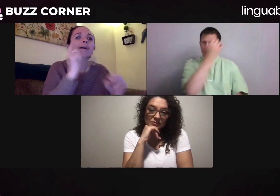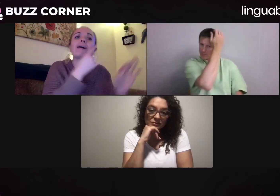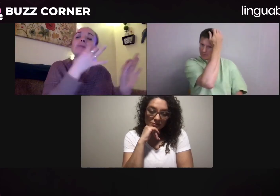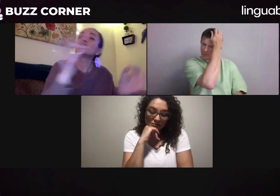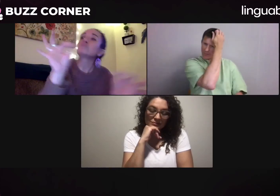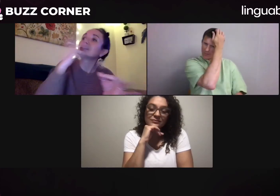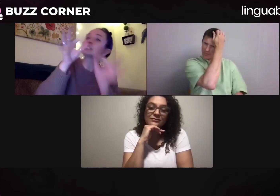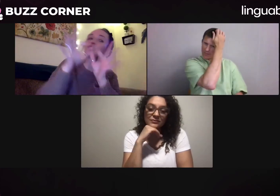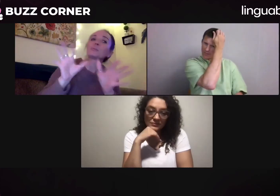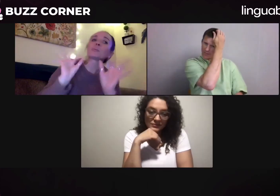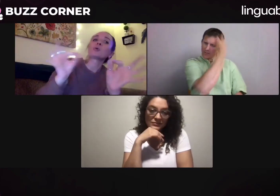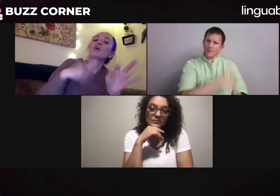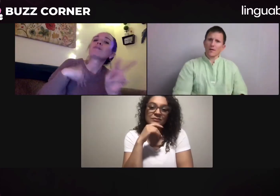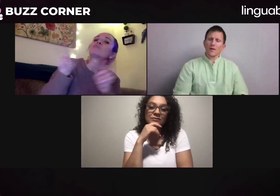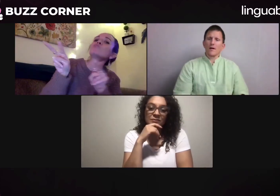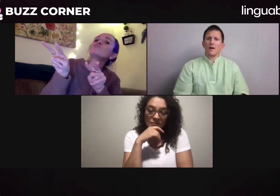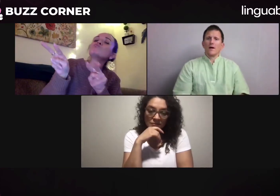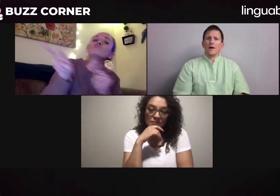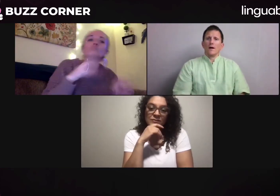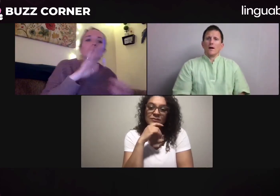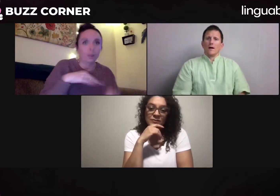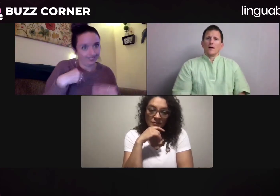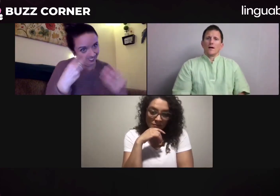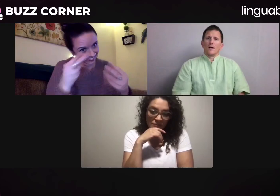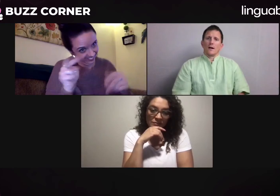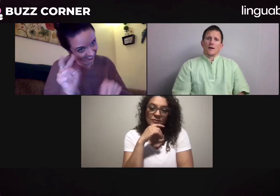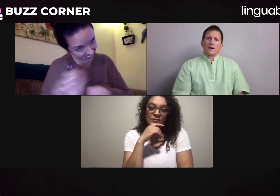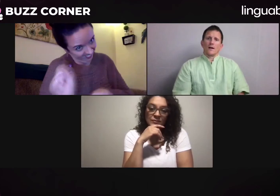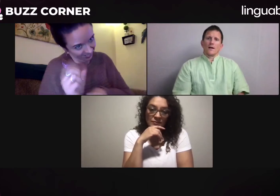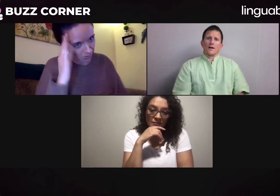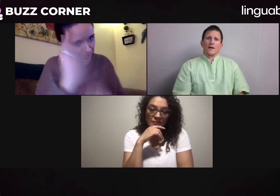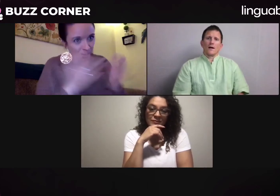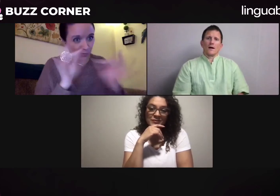for me to, like you said, peek in and not have to do that extra work